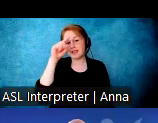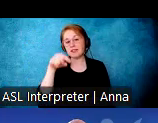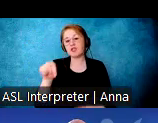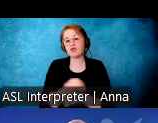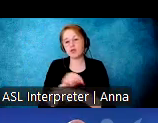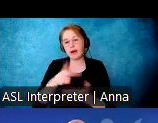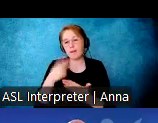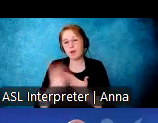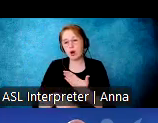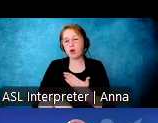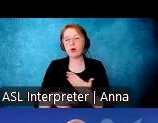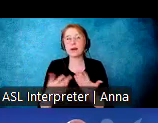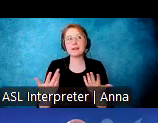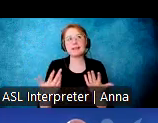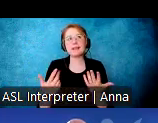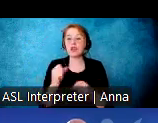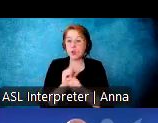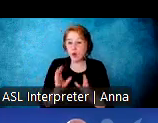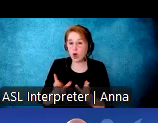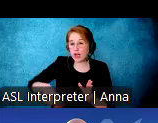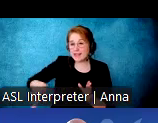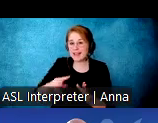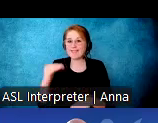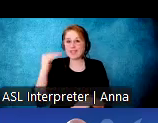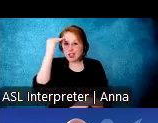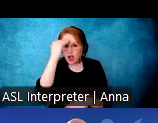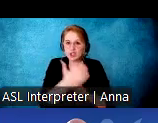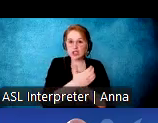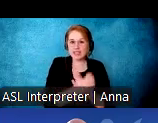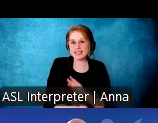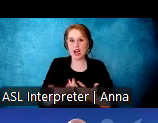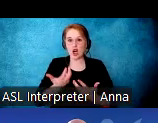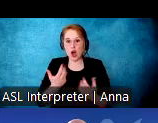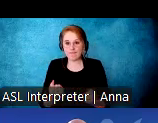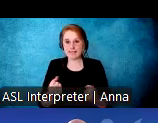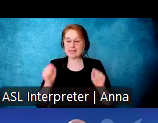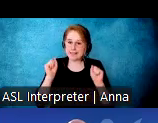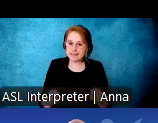that workers have the knowledge, the skills, and the confidence to succeed in their roles.